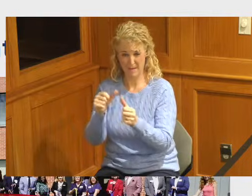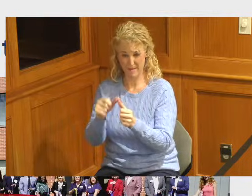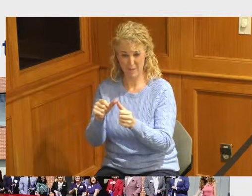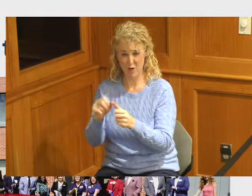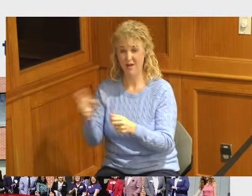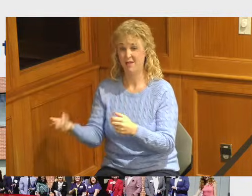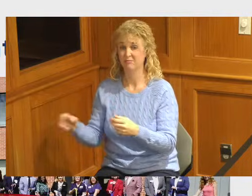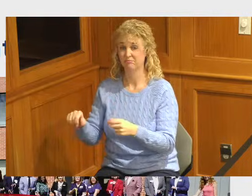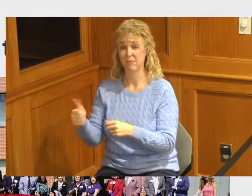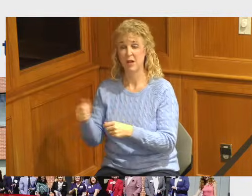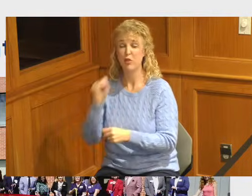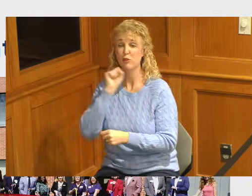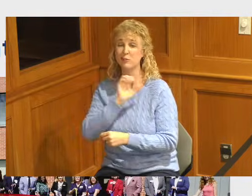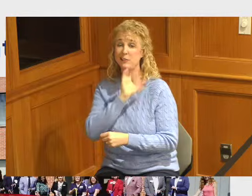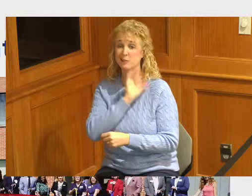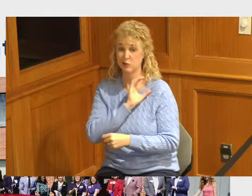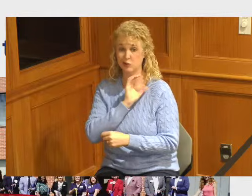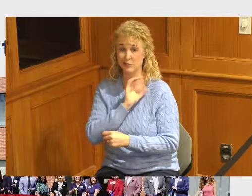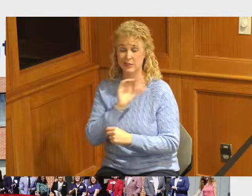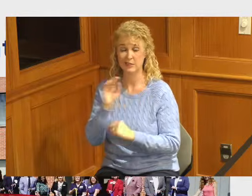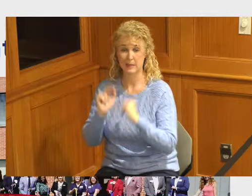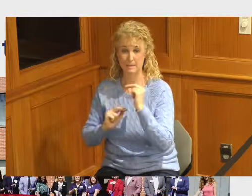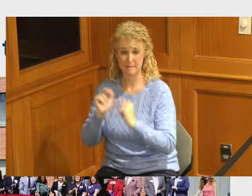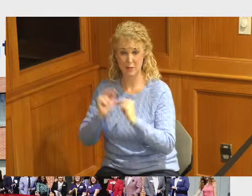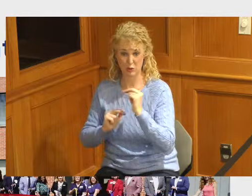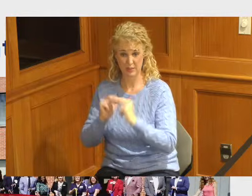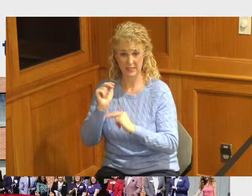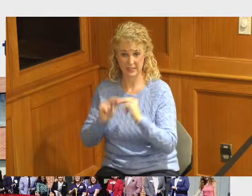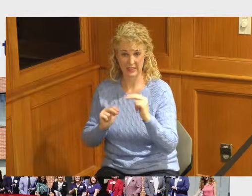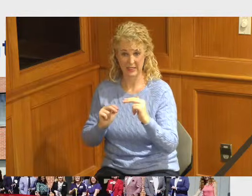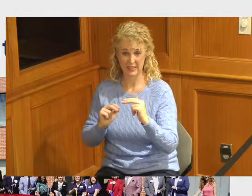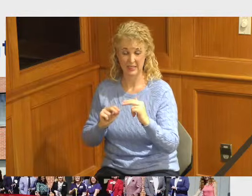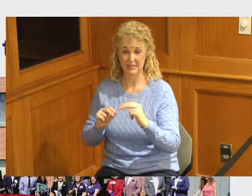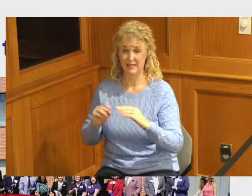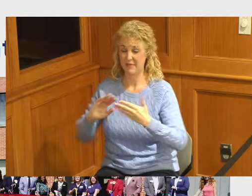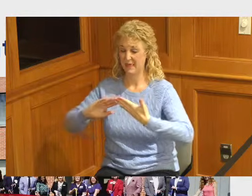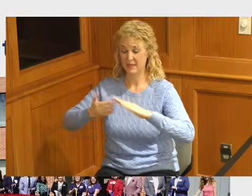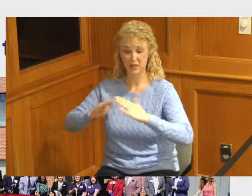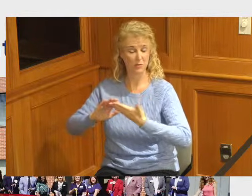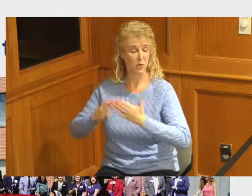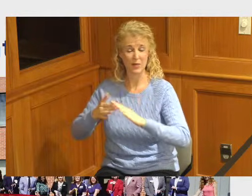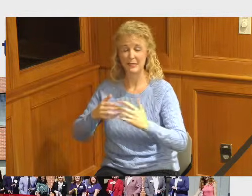project in Delhigh Township that's embraced by the township, embraced by all the partners